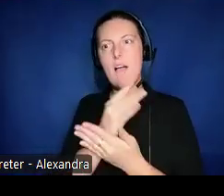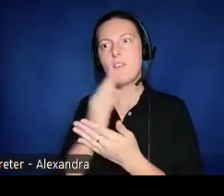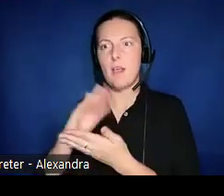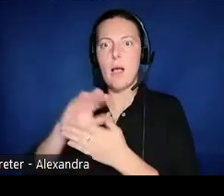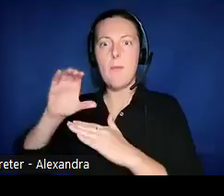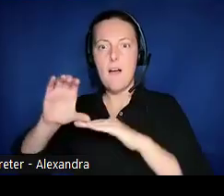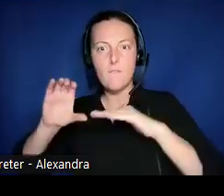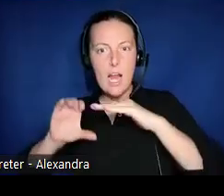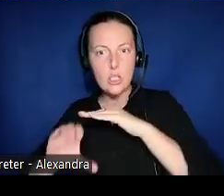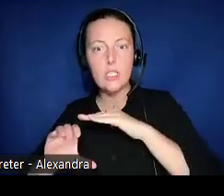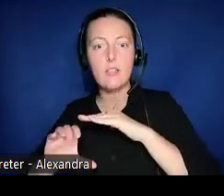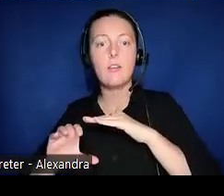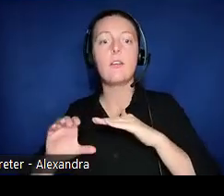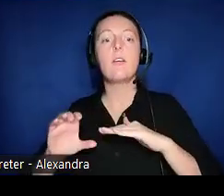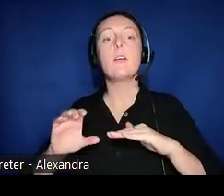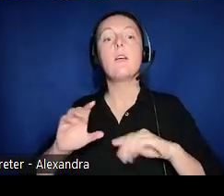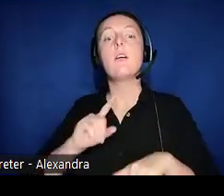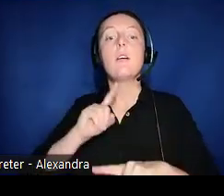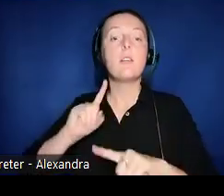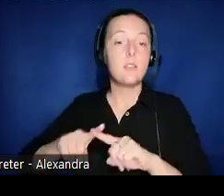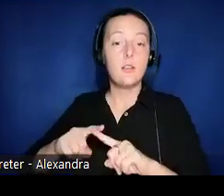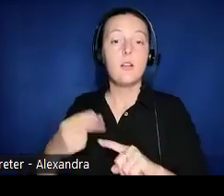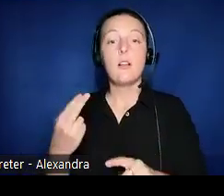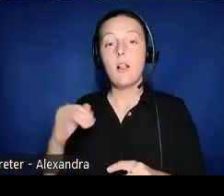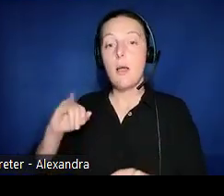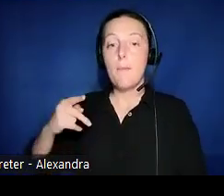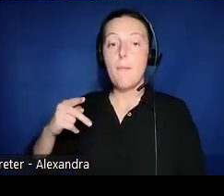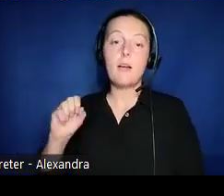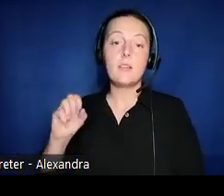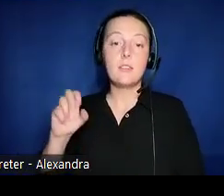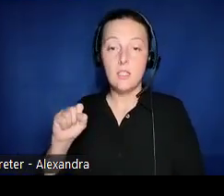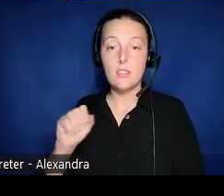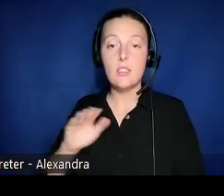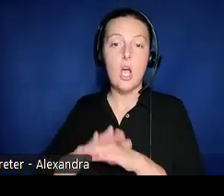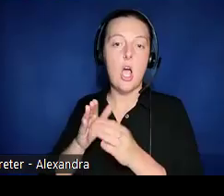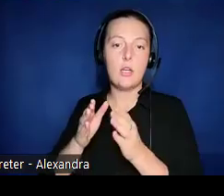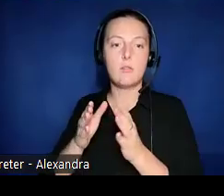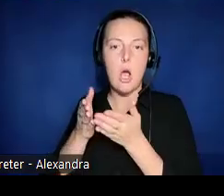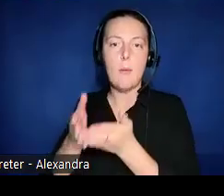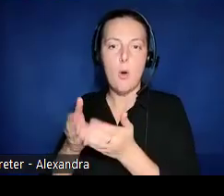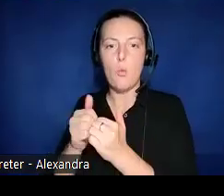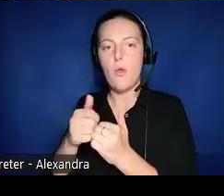a boat with the rest of the Pythagoreans uh draws in charcoal on the side of the boat the